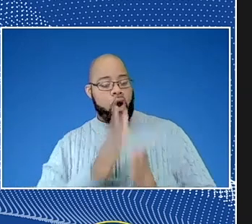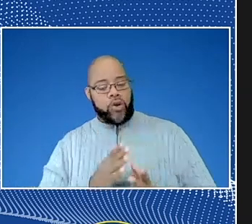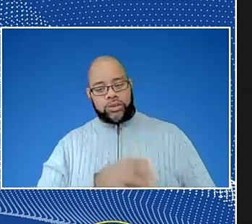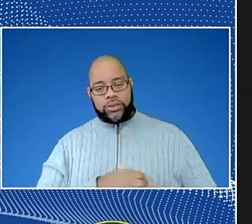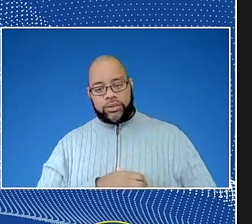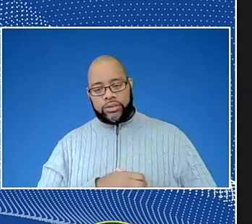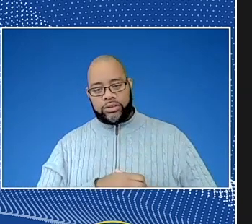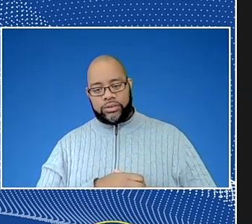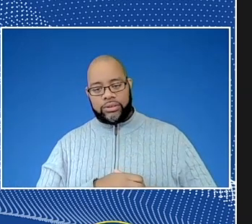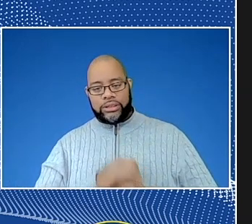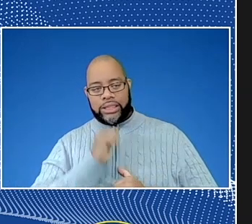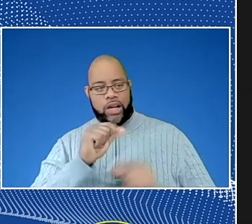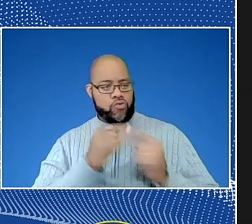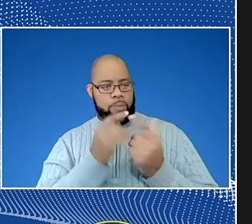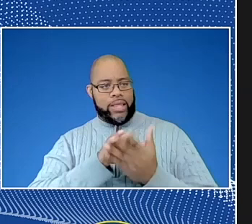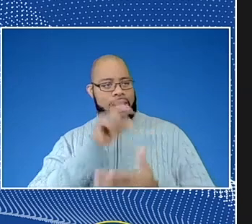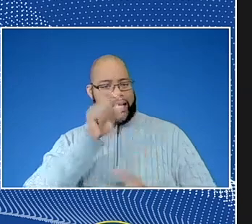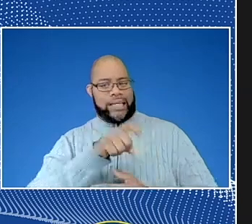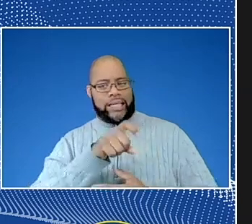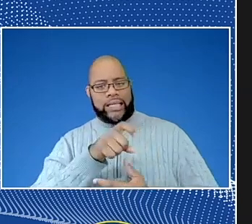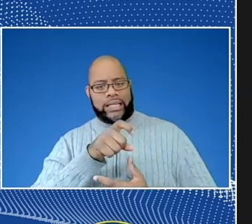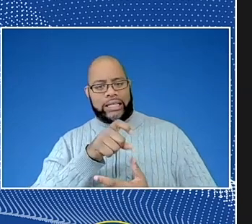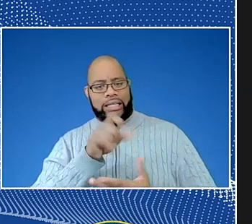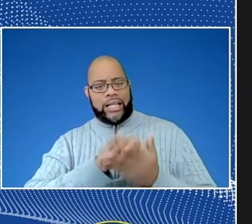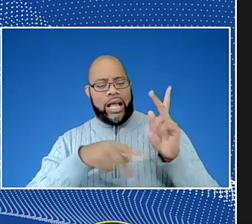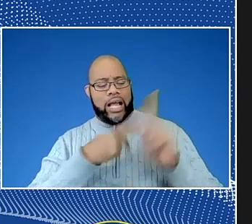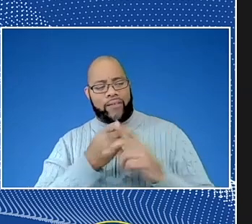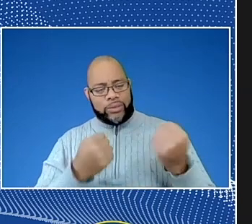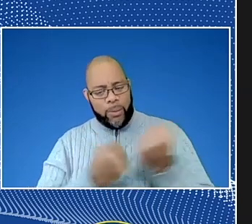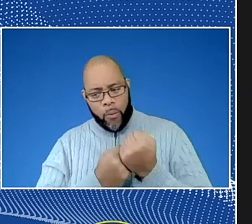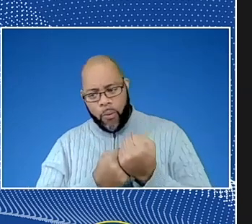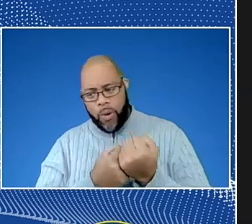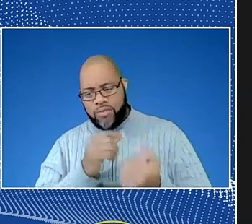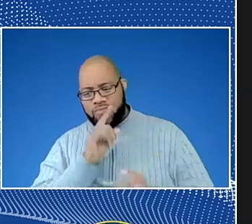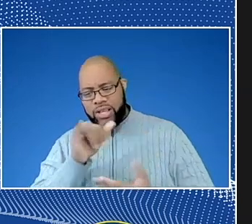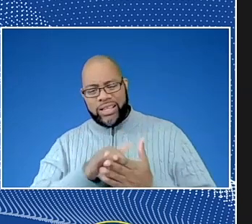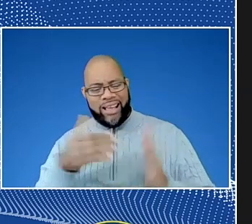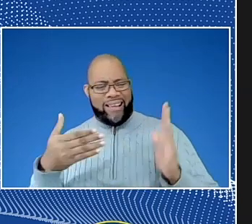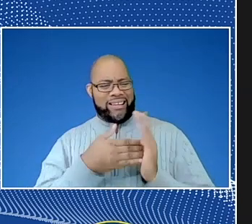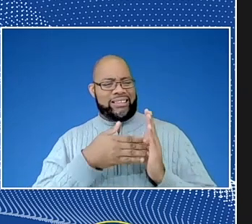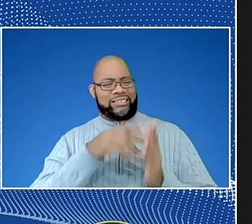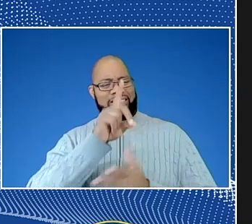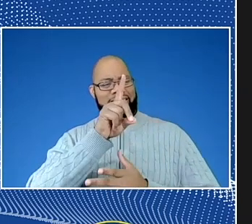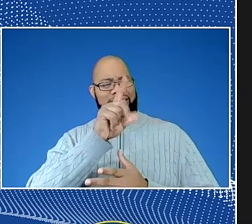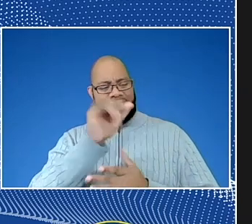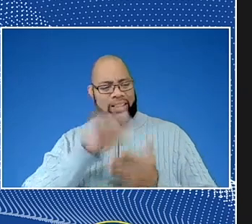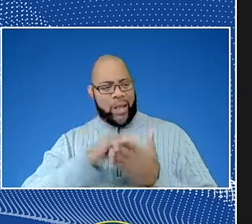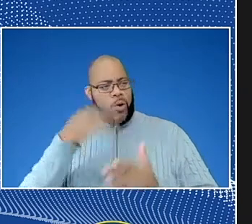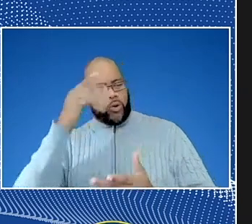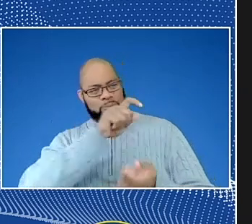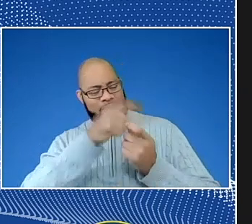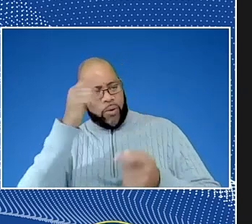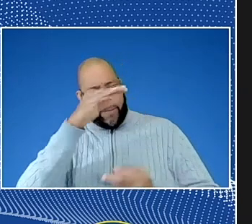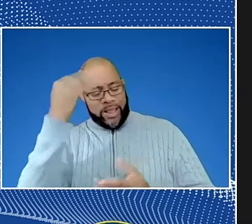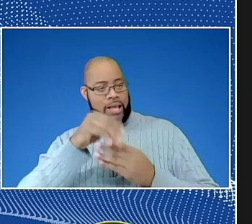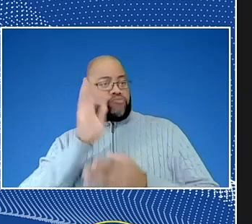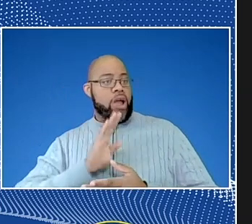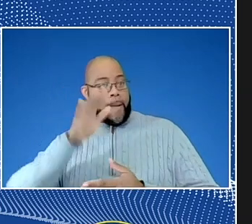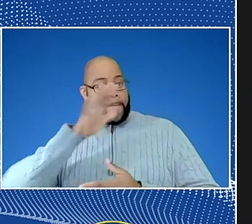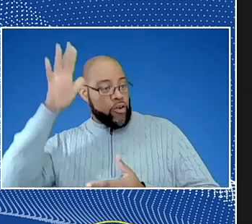not a group that needs that type of support. And that really goes against the data where we know, particularly for Black and Brown Parent PLUS borrowers, that they